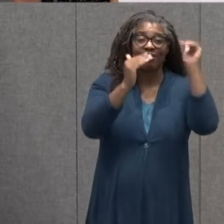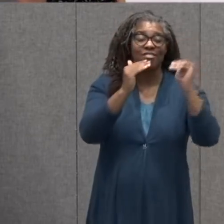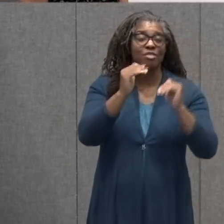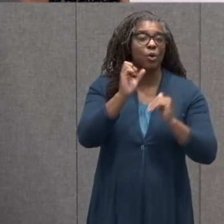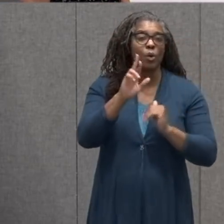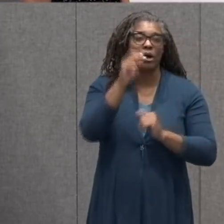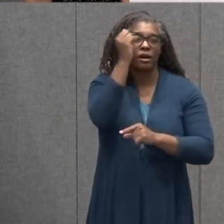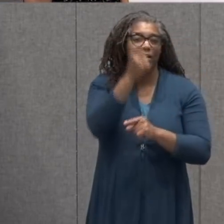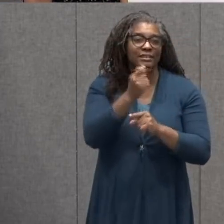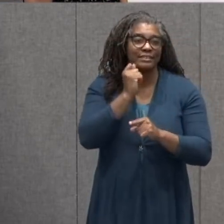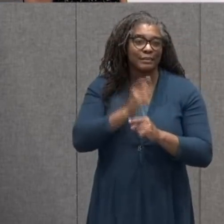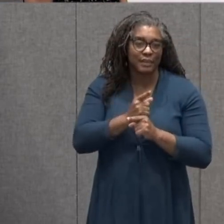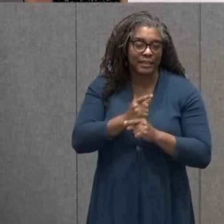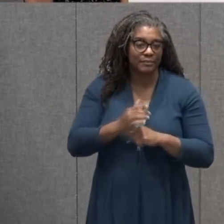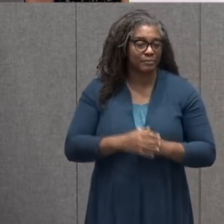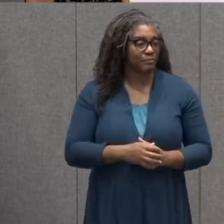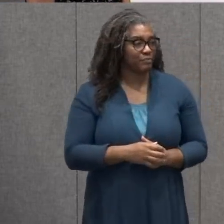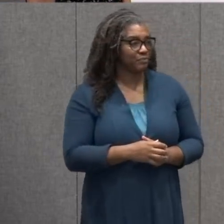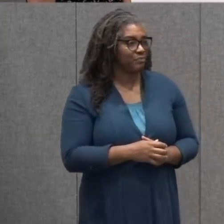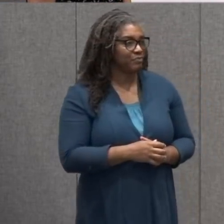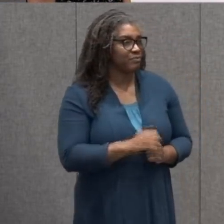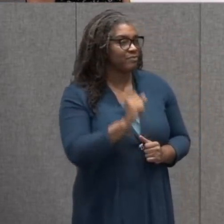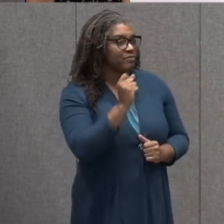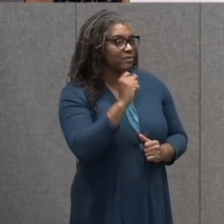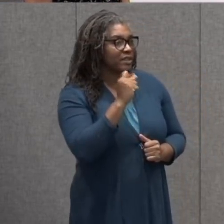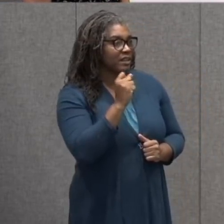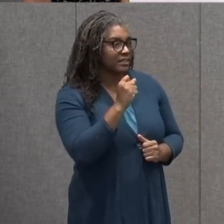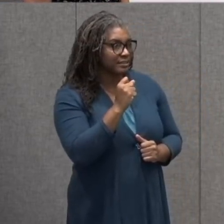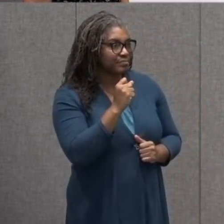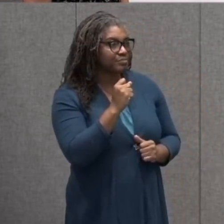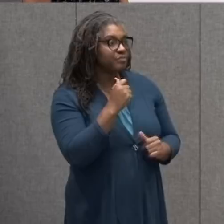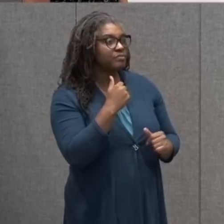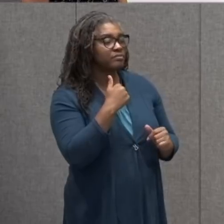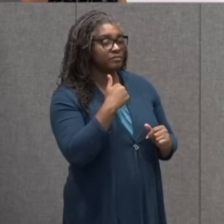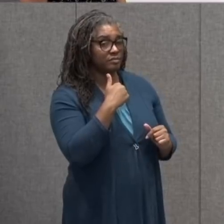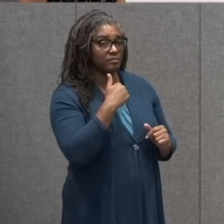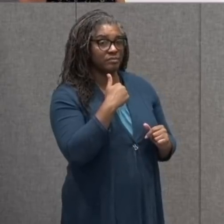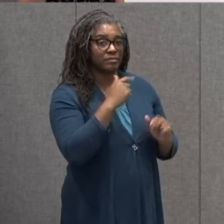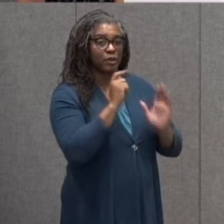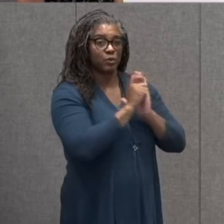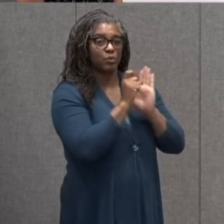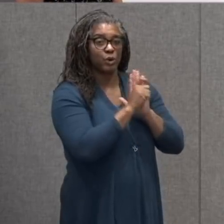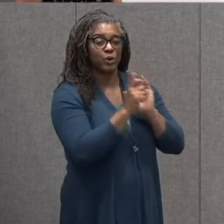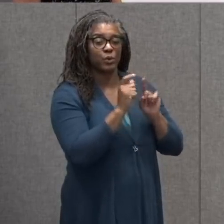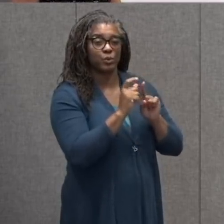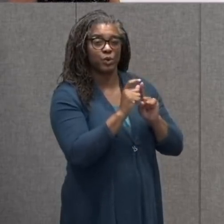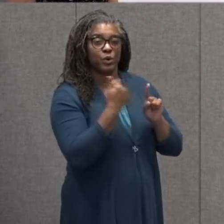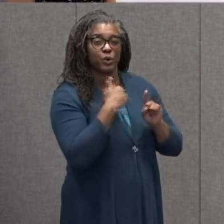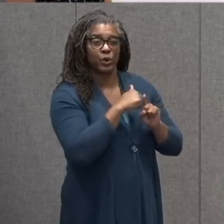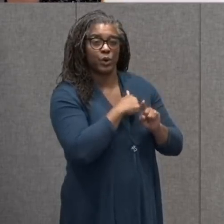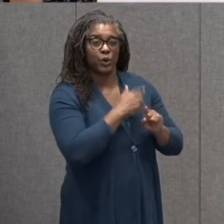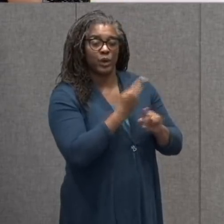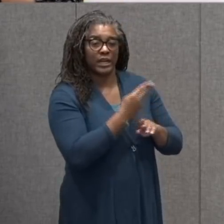that we used at the very beginning of the show. Do you remember what this word was? Invention, exactly.